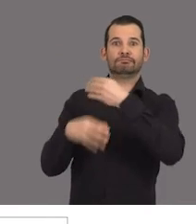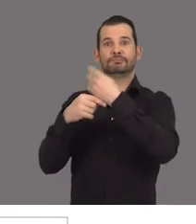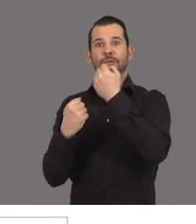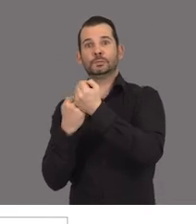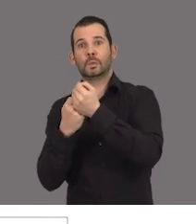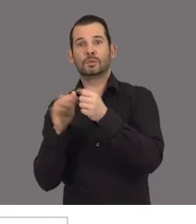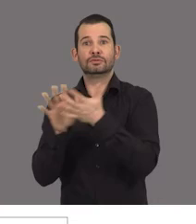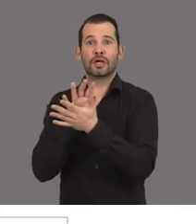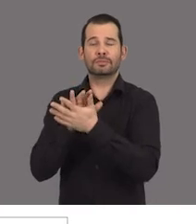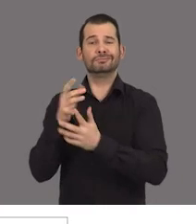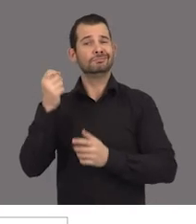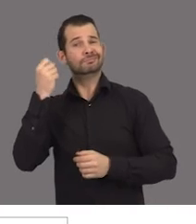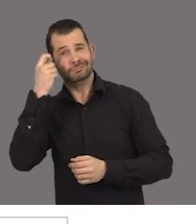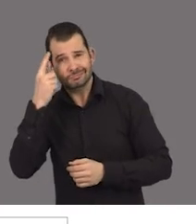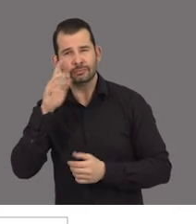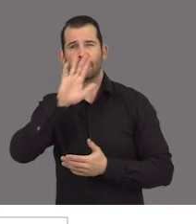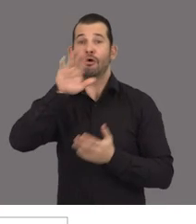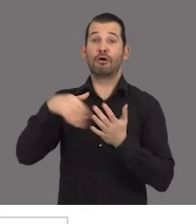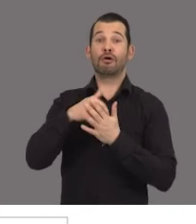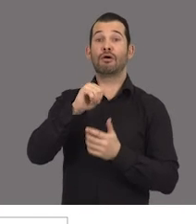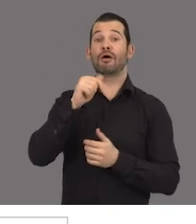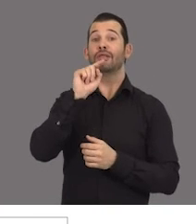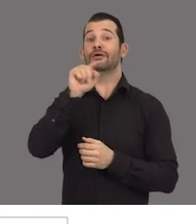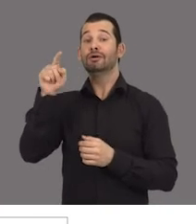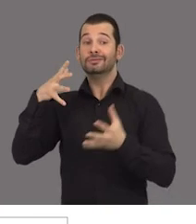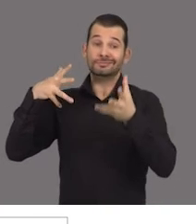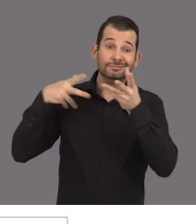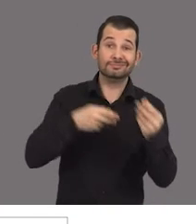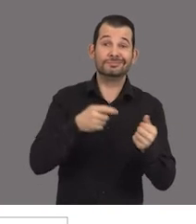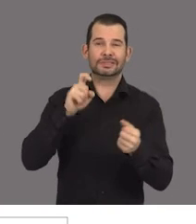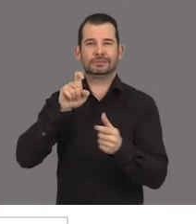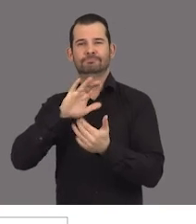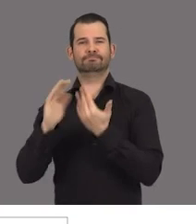However, all other expenses still need to be supported.